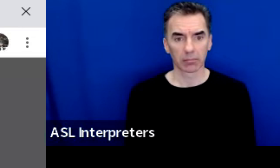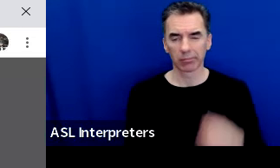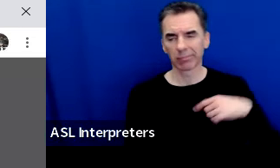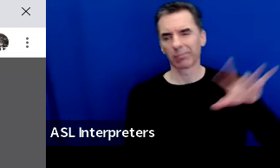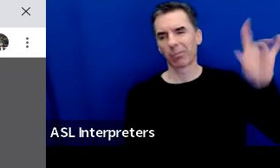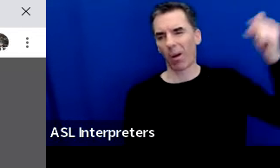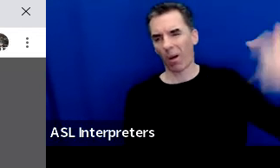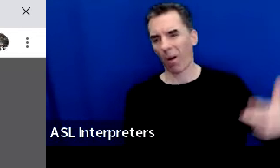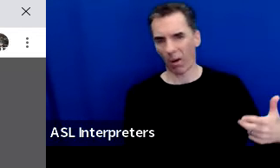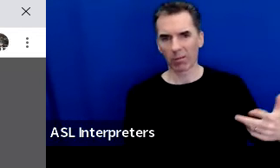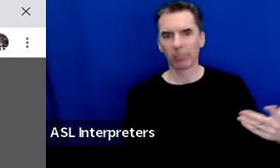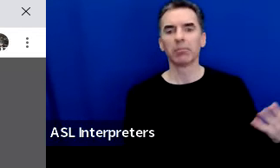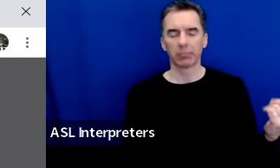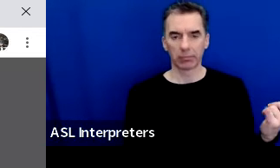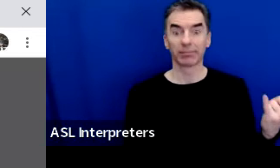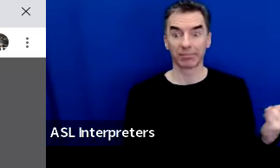There I go and change settings.